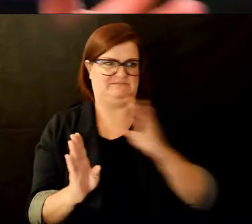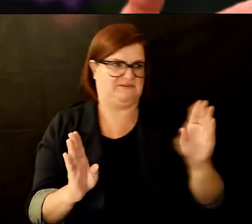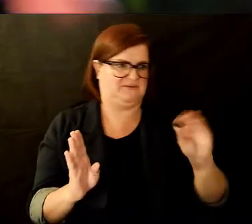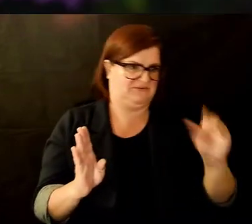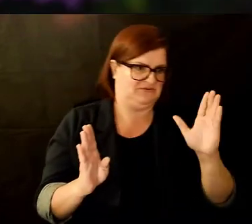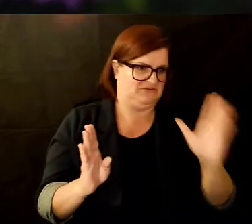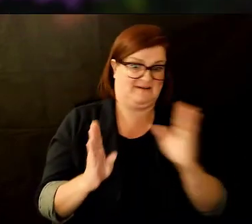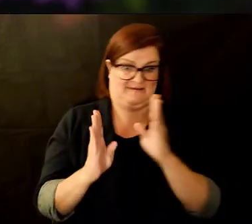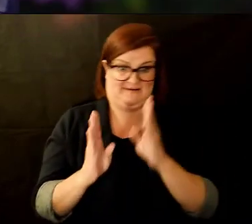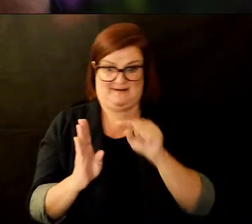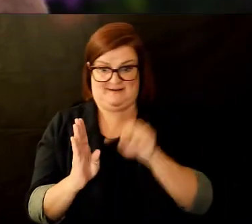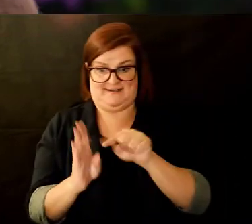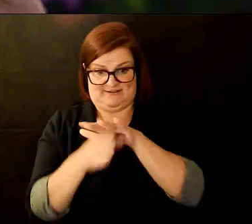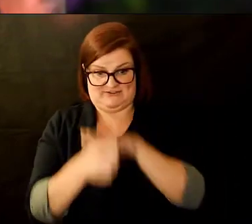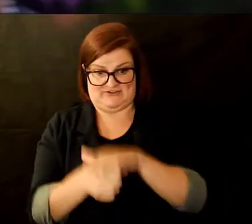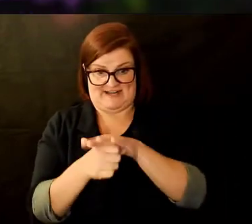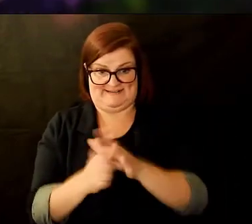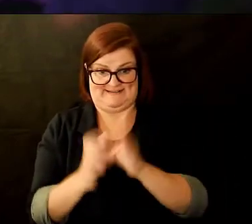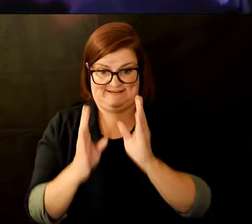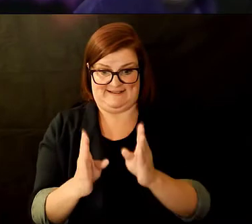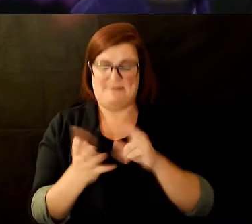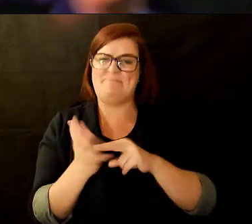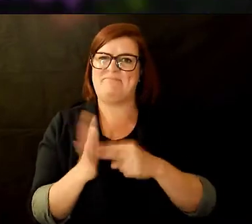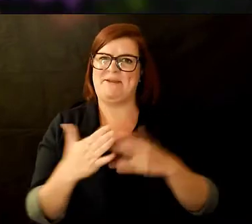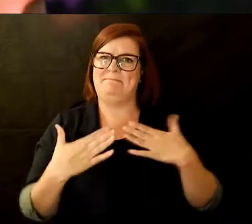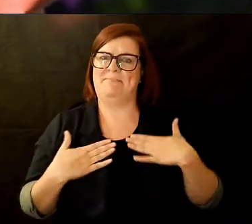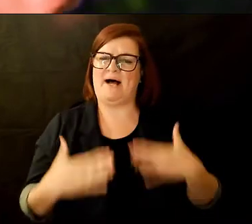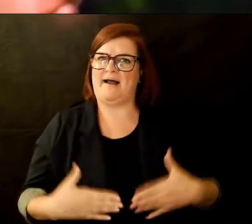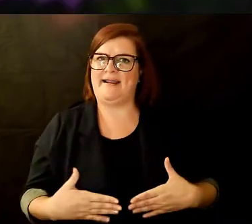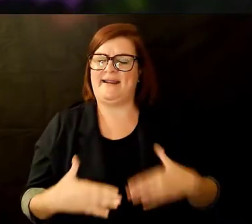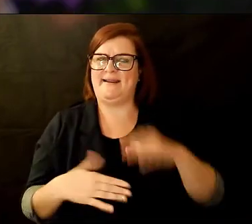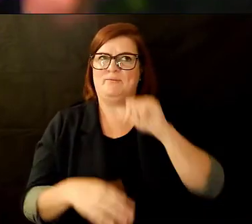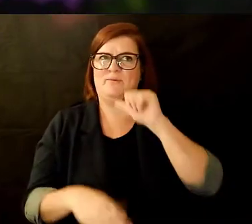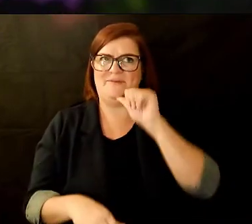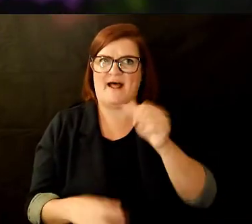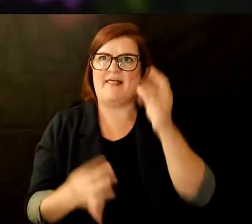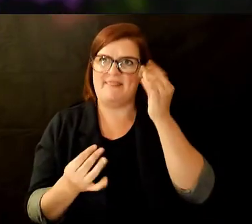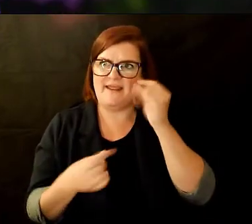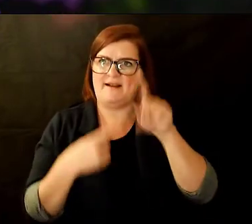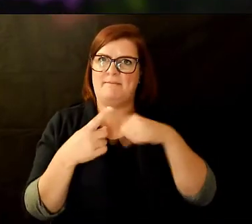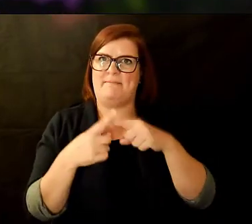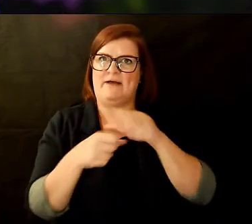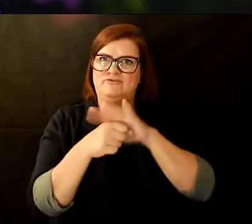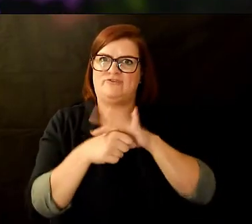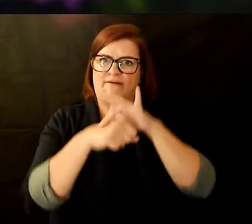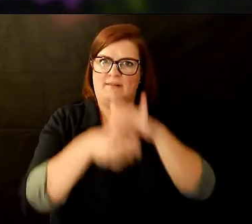it allows you and your body to not think about that stress 24/7.